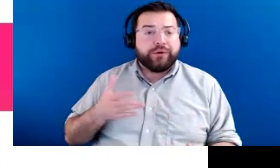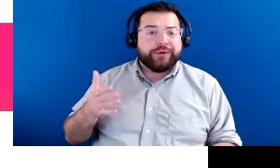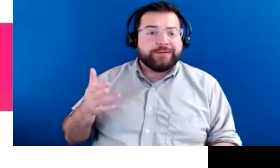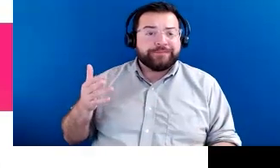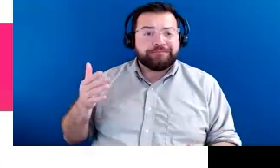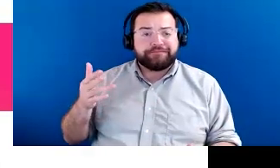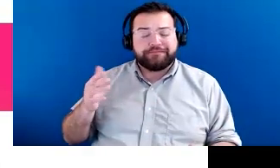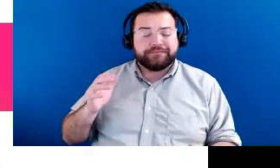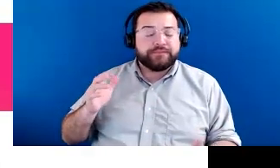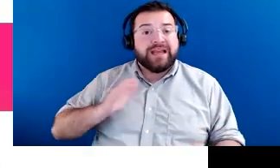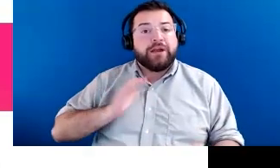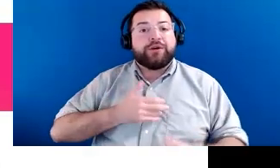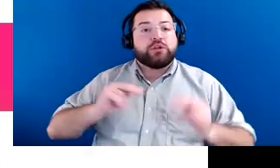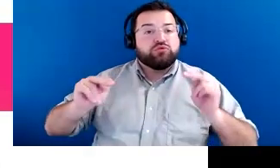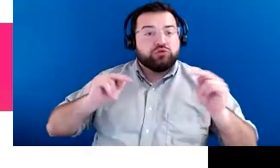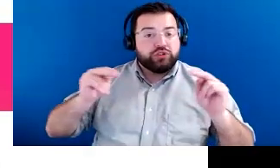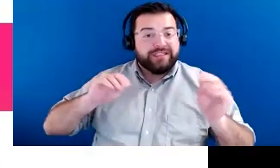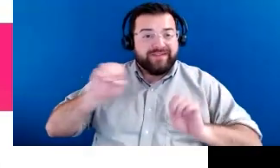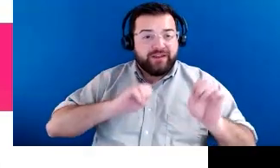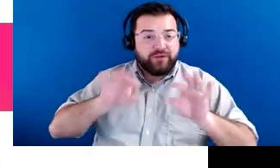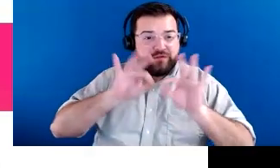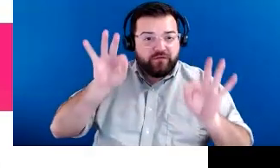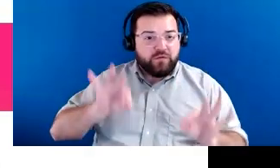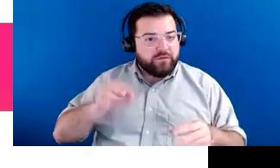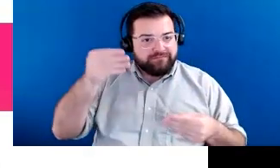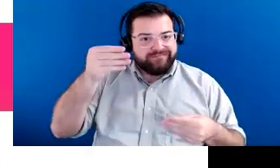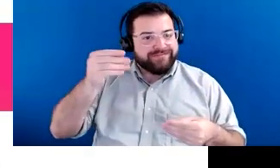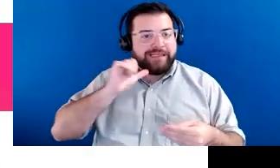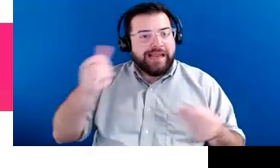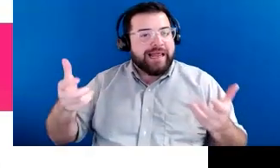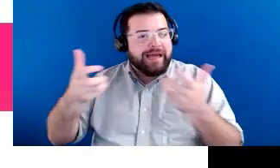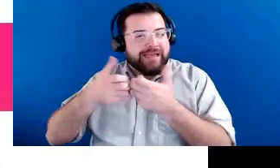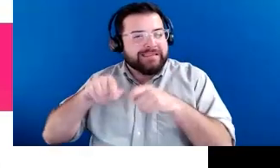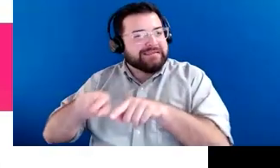negotiated evaluation form does not align with that. It's very old.